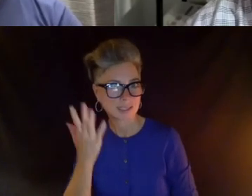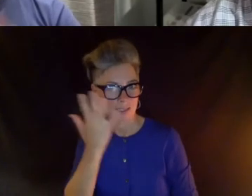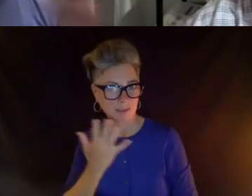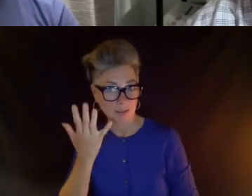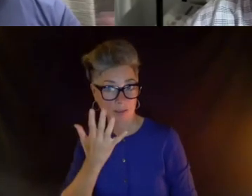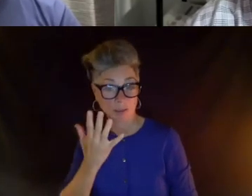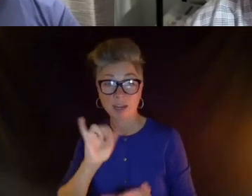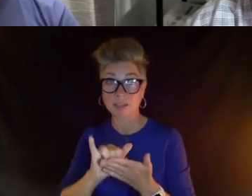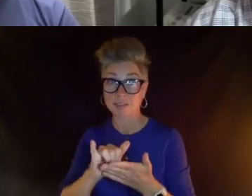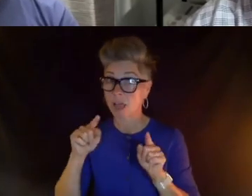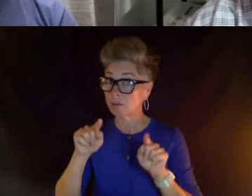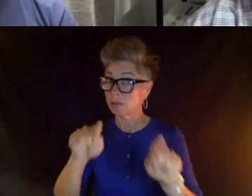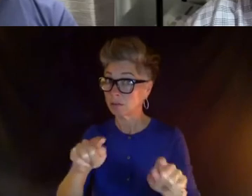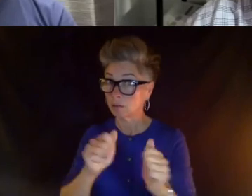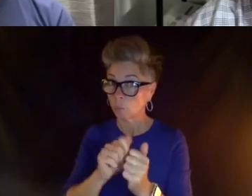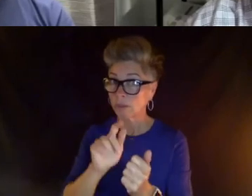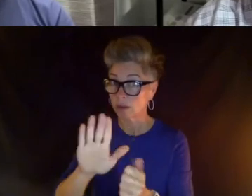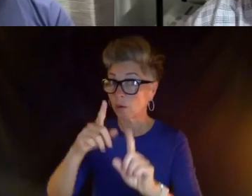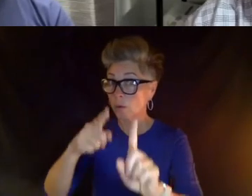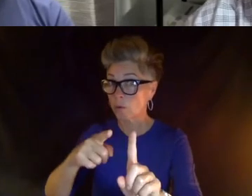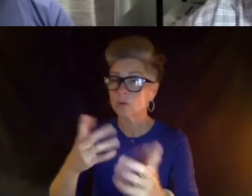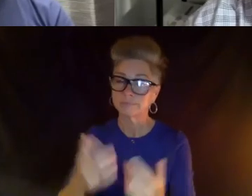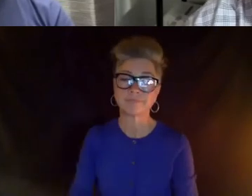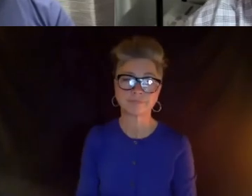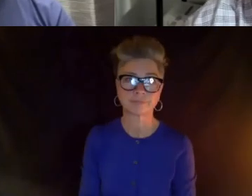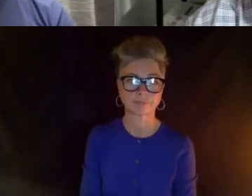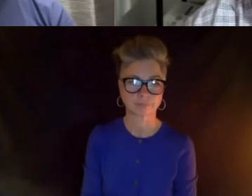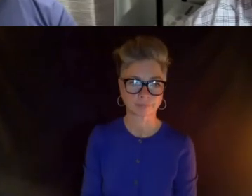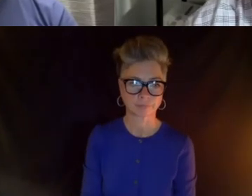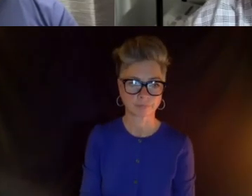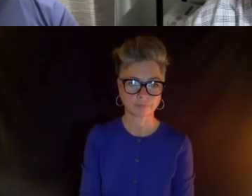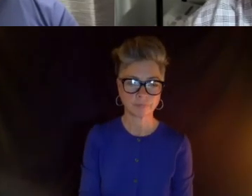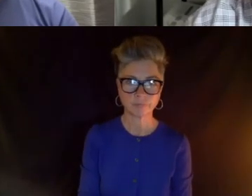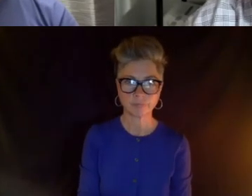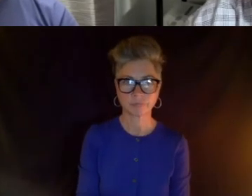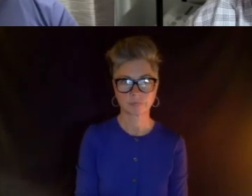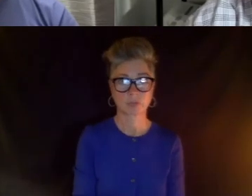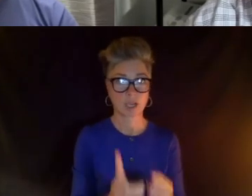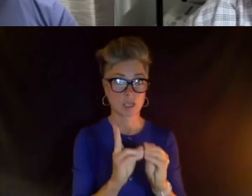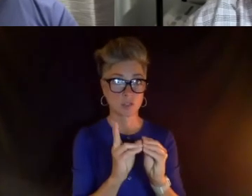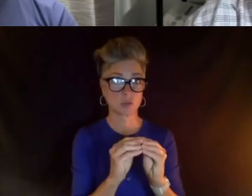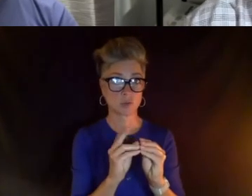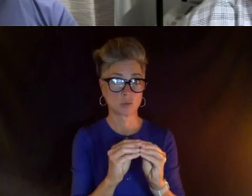and want to continue. Okay. Can we do two more questions and then wrap up?